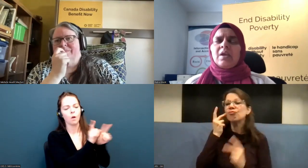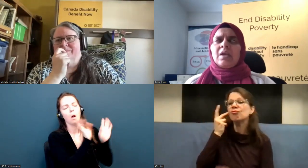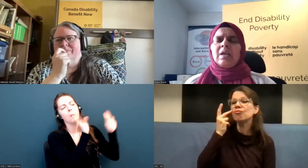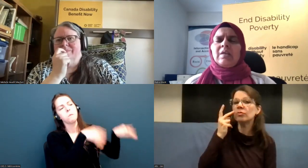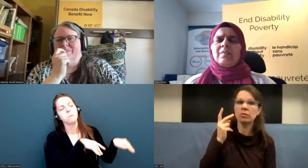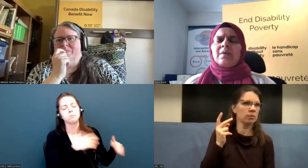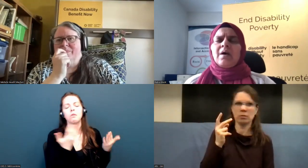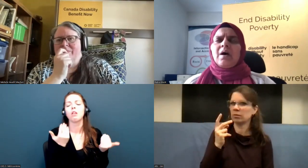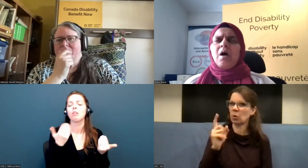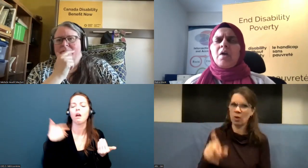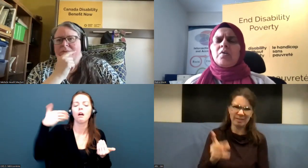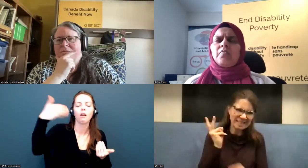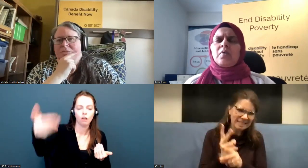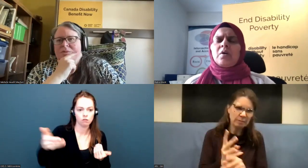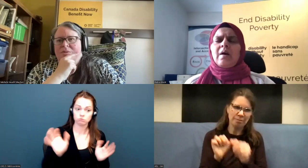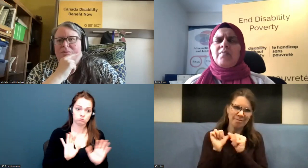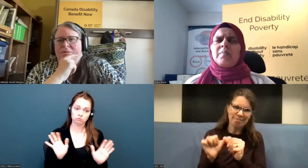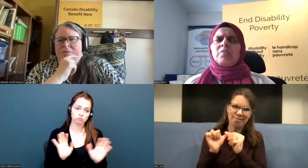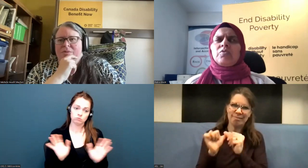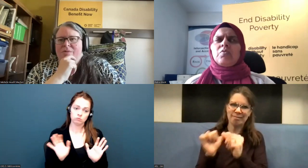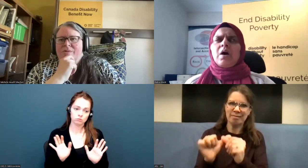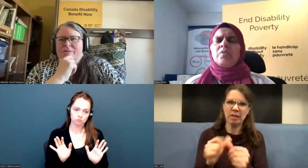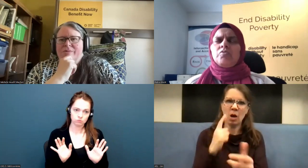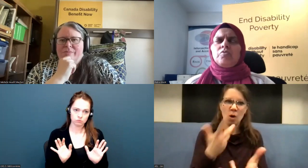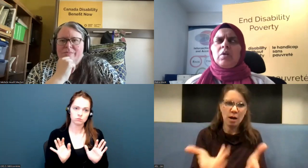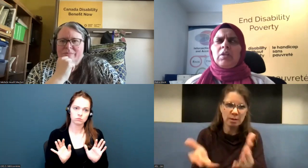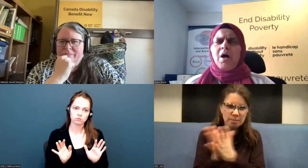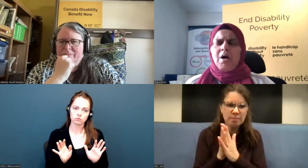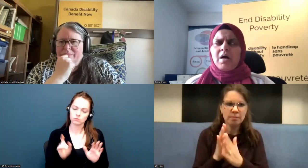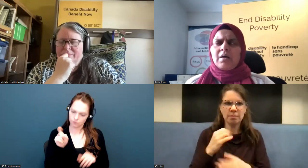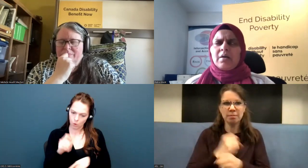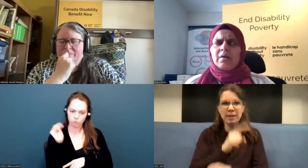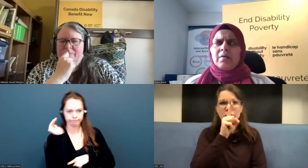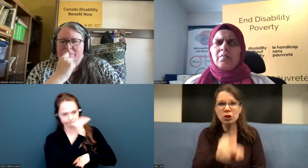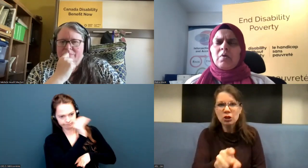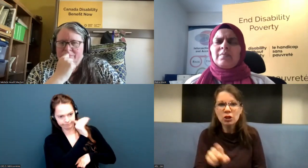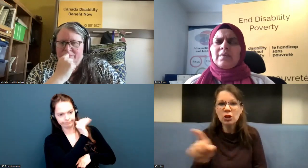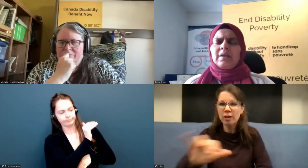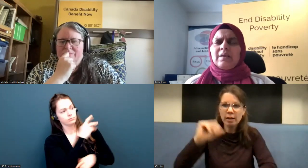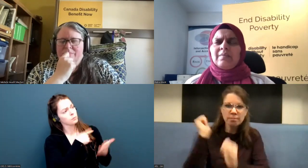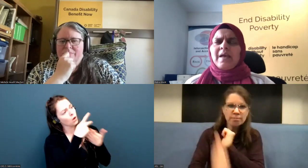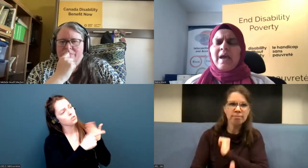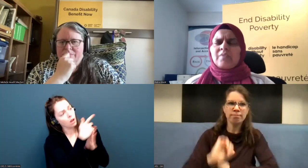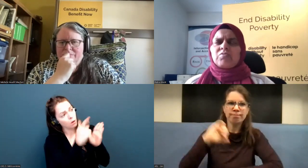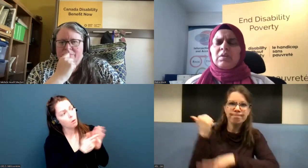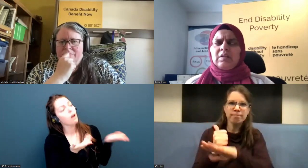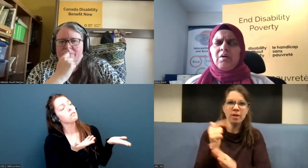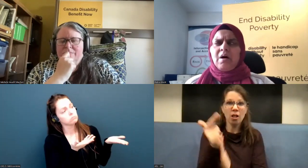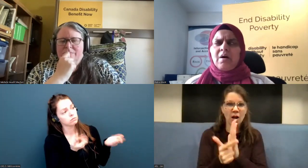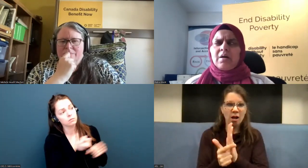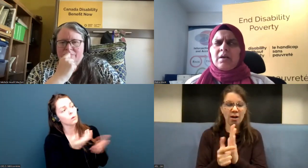IT IS HARDER FOR A GOVERNMENT TO UNDO A LAW ONCE IT IS ACTUALLY LAW.